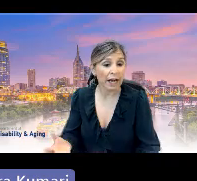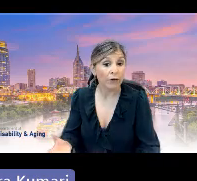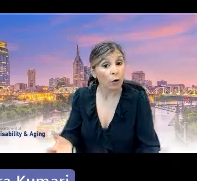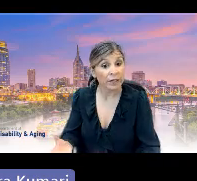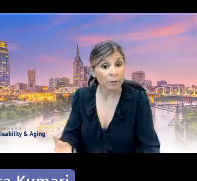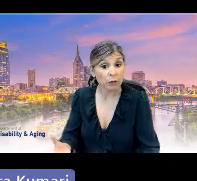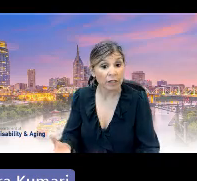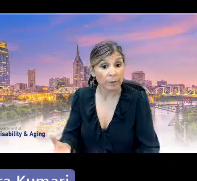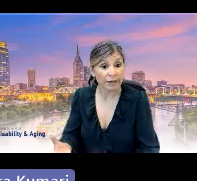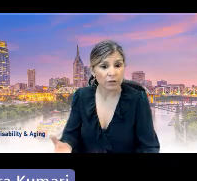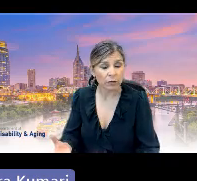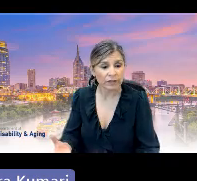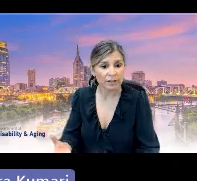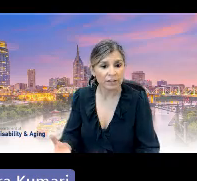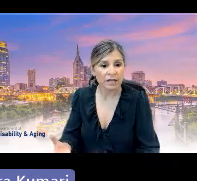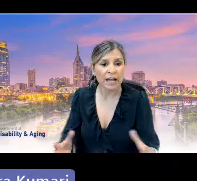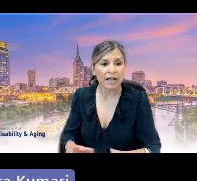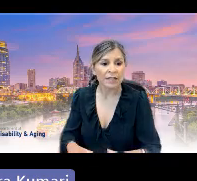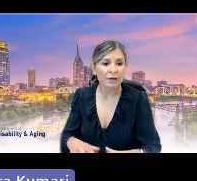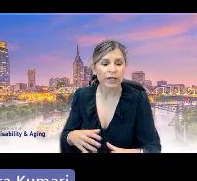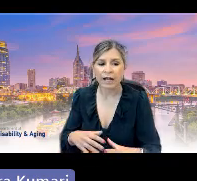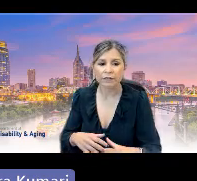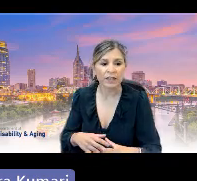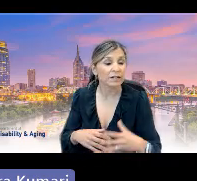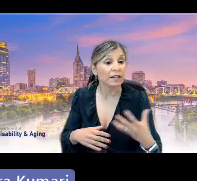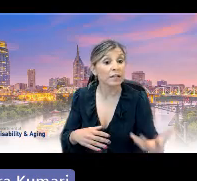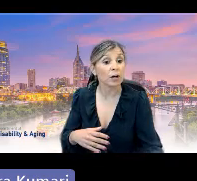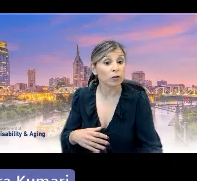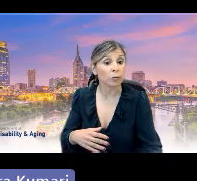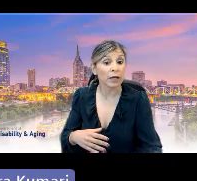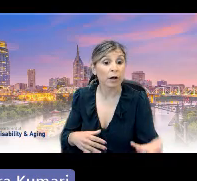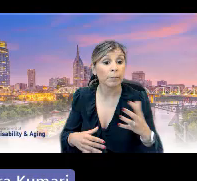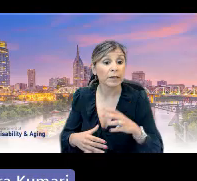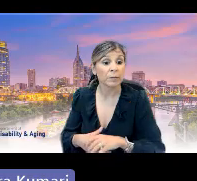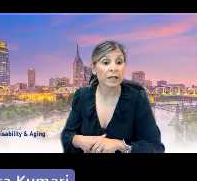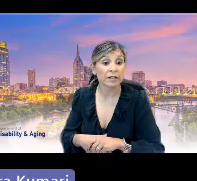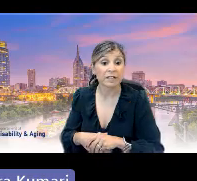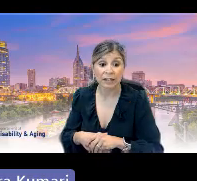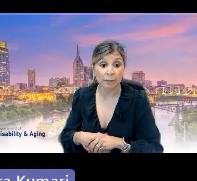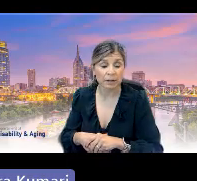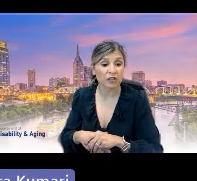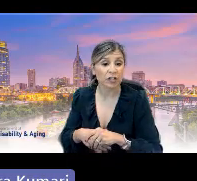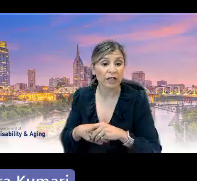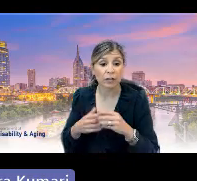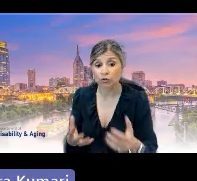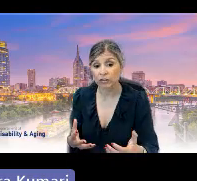We have home and community based services and then we have things like the long term care ombudsman, seating and positioning,